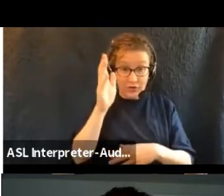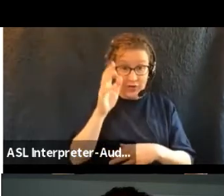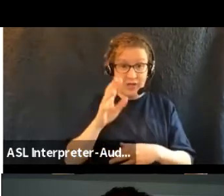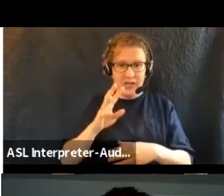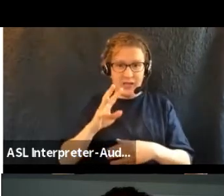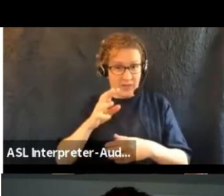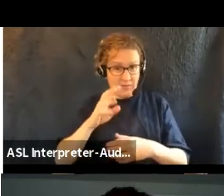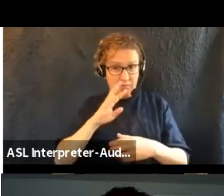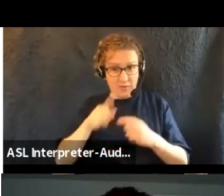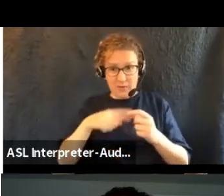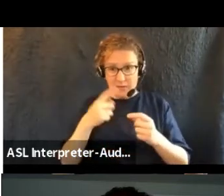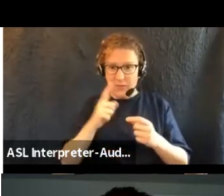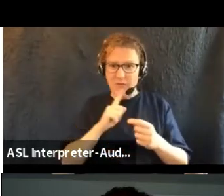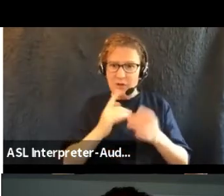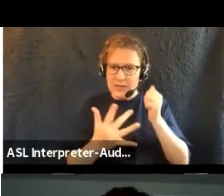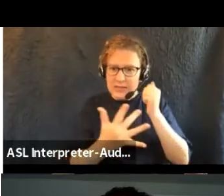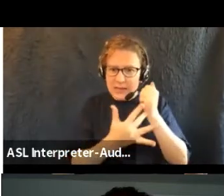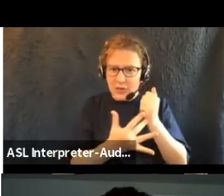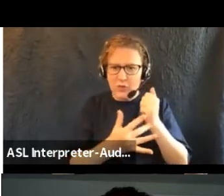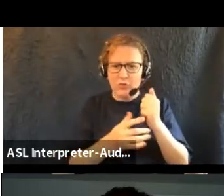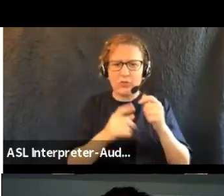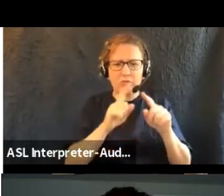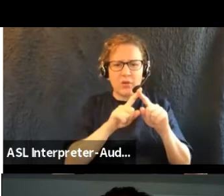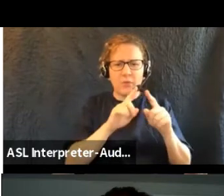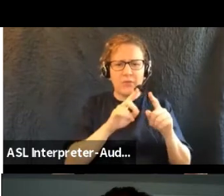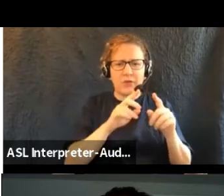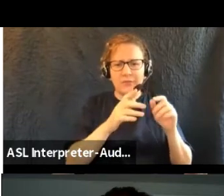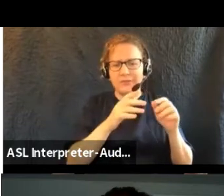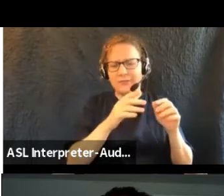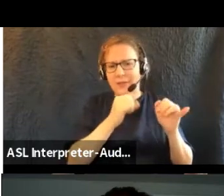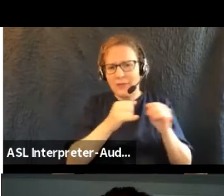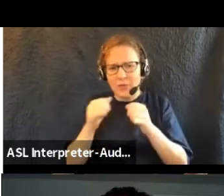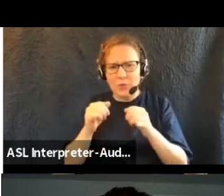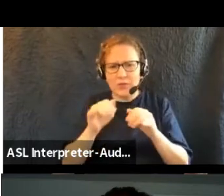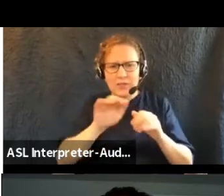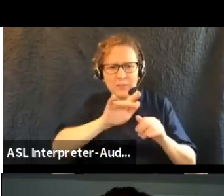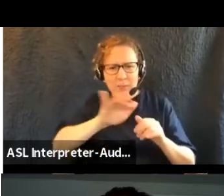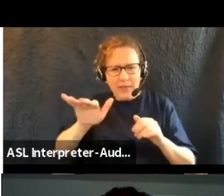or they're talking about different individuals, that you're spelling those terms and names